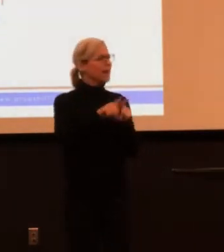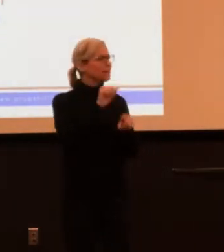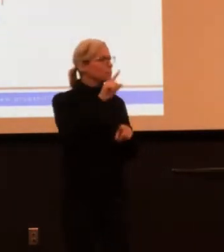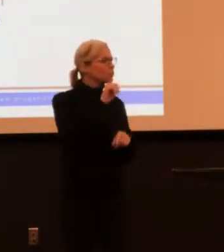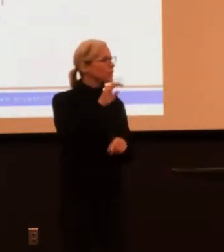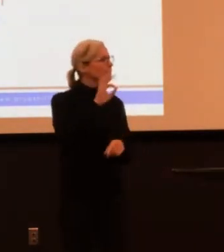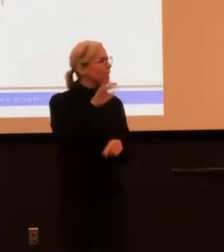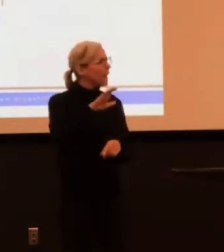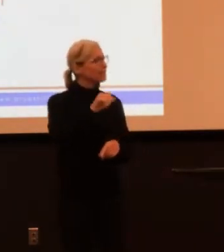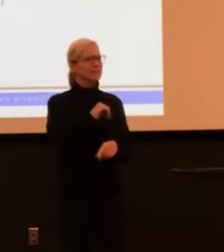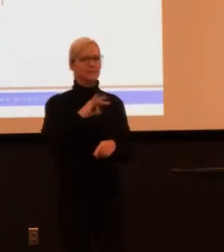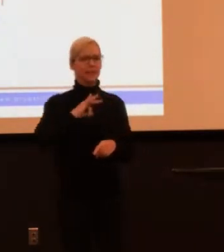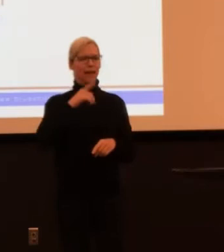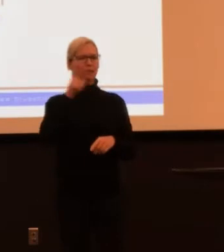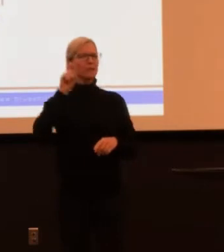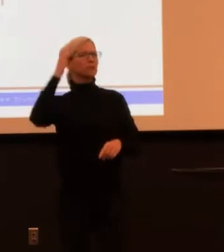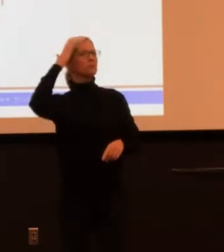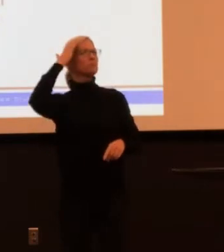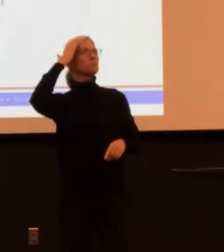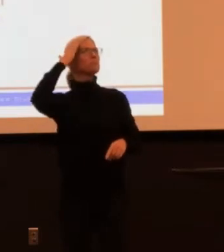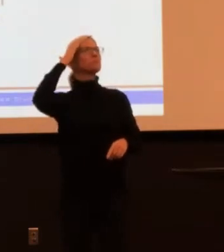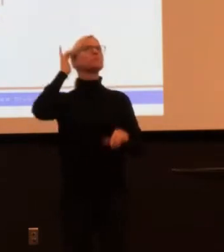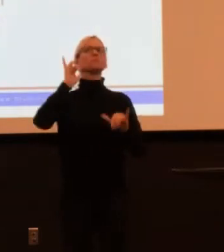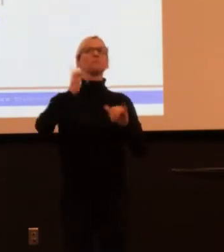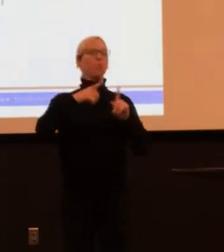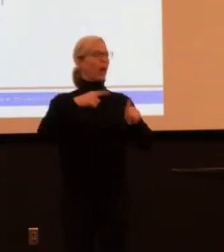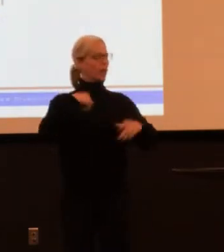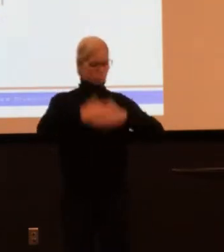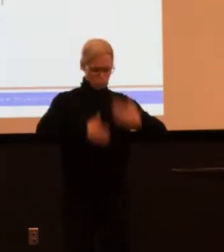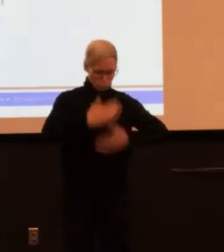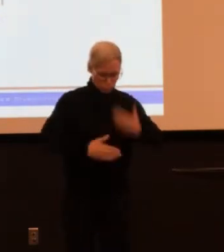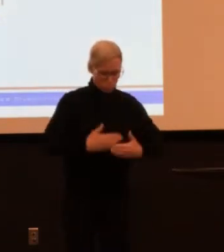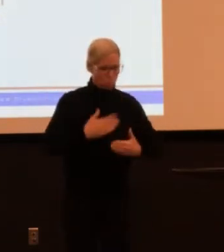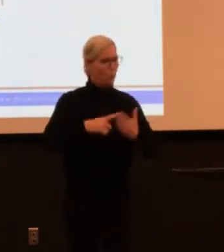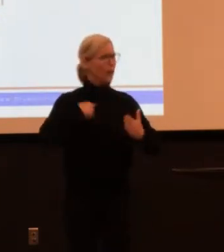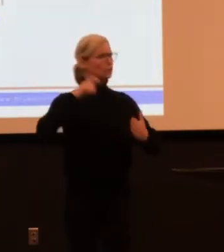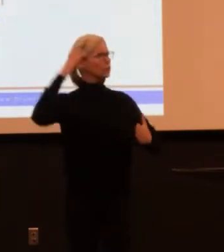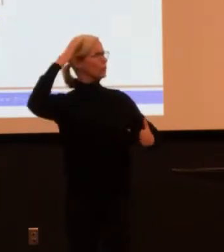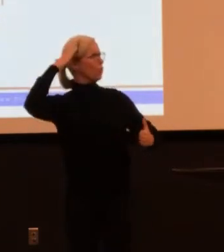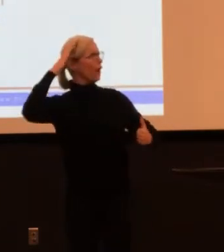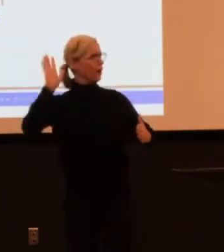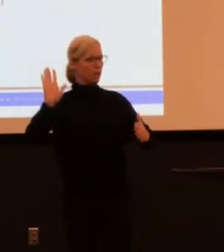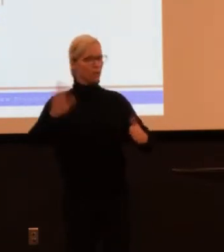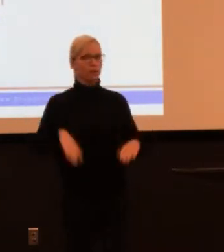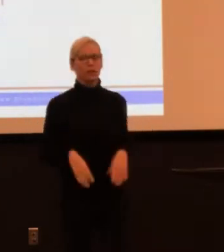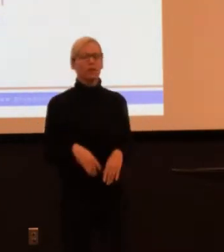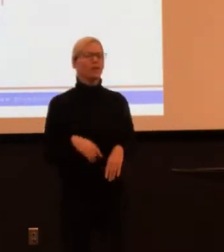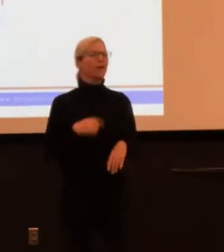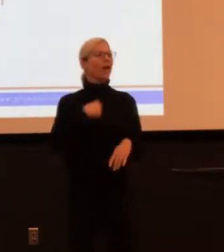students need to know in your daily work. It's not a talk about patent law,